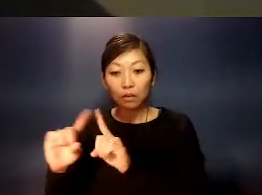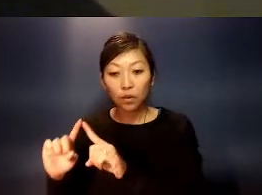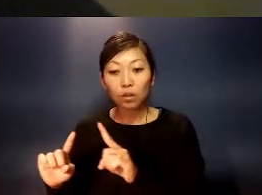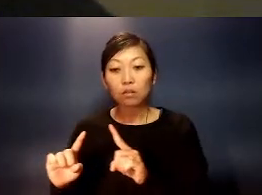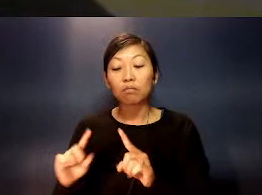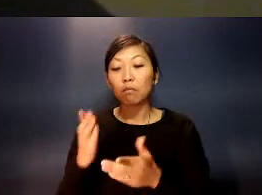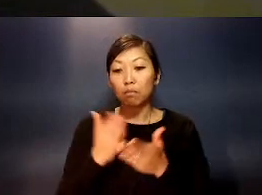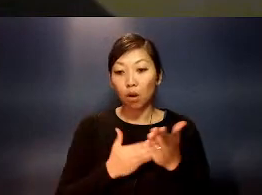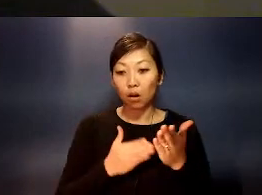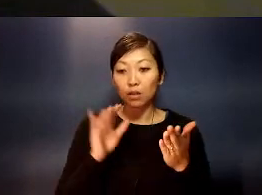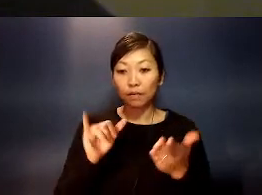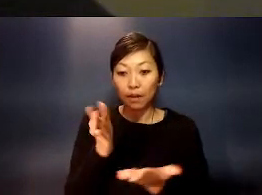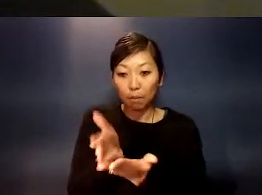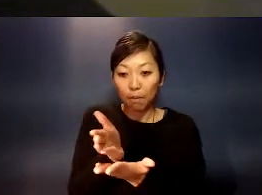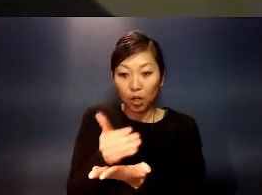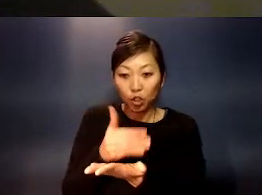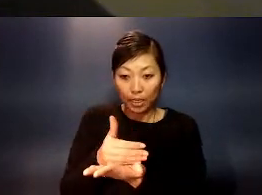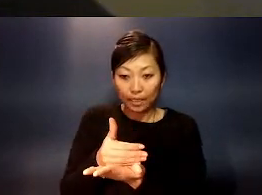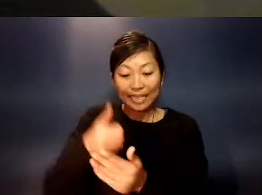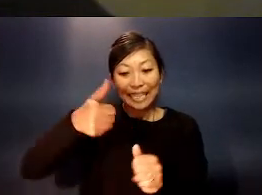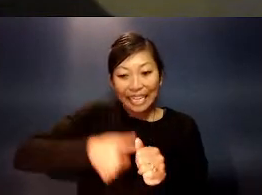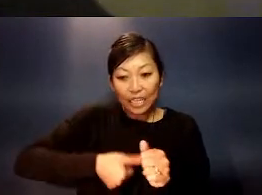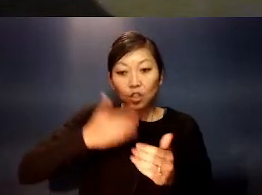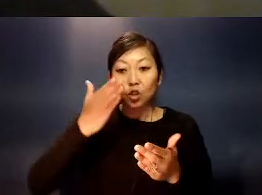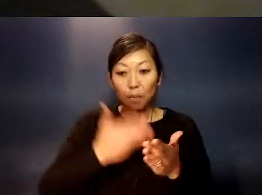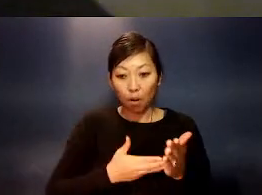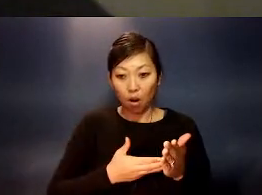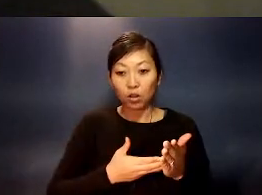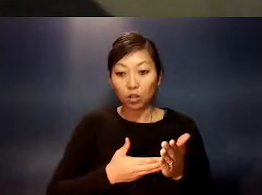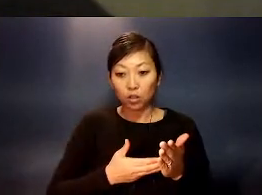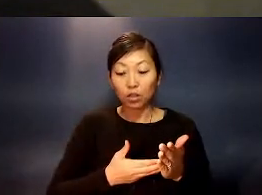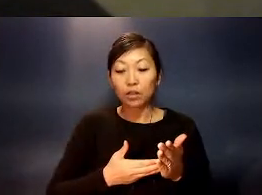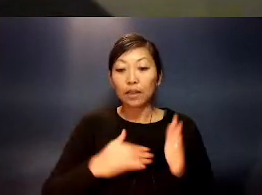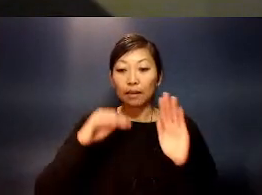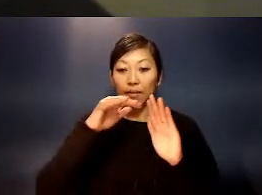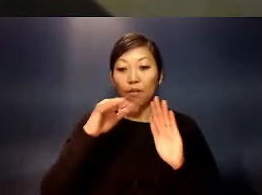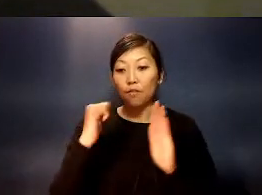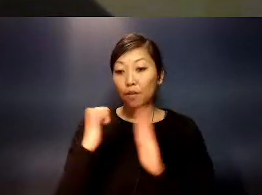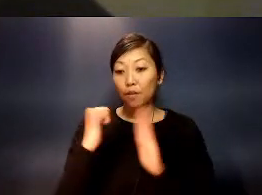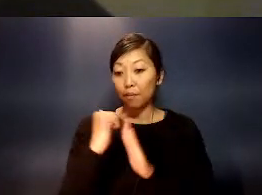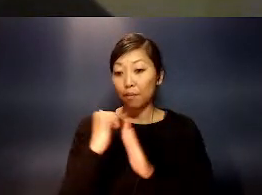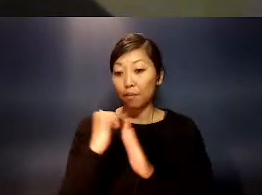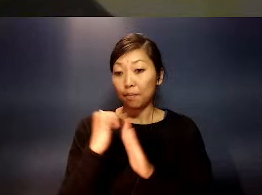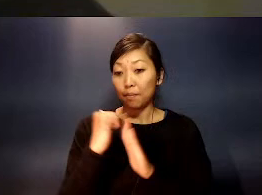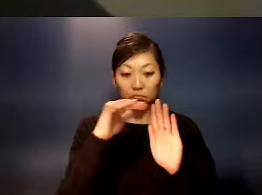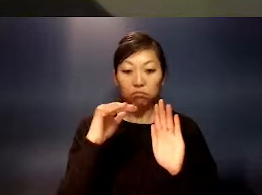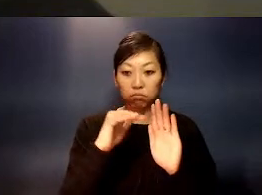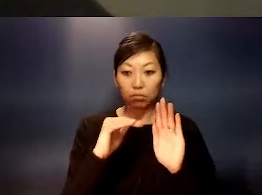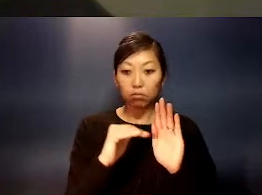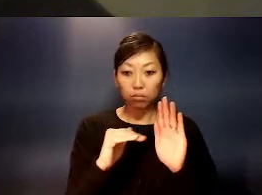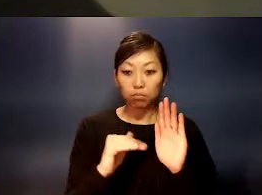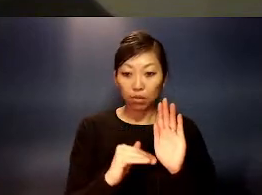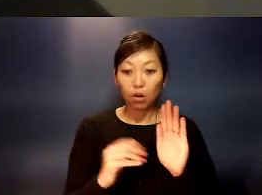05 P.M. AND I WILL SEE YOU ALL THEN. THANK YOU.